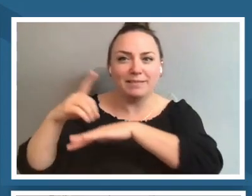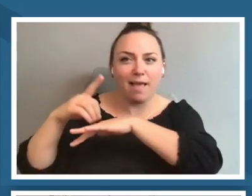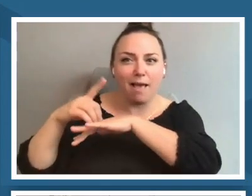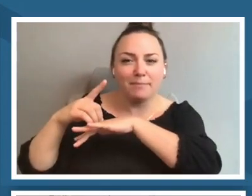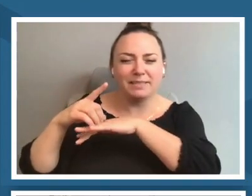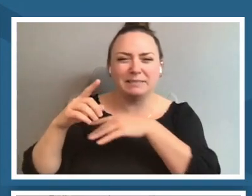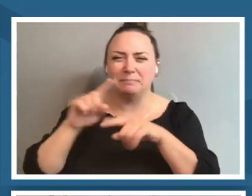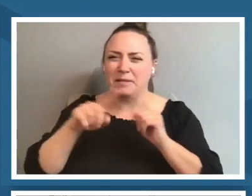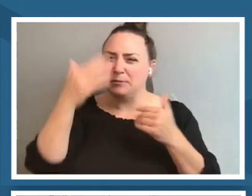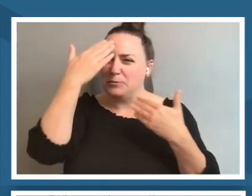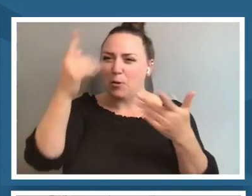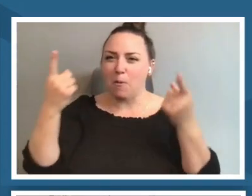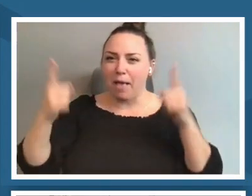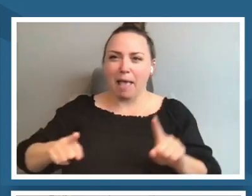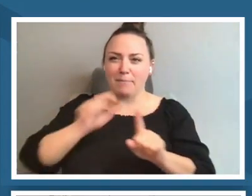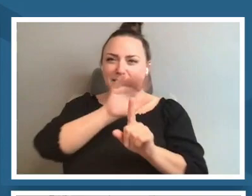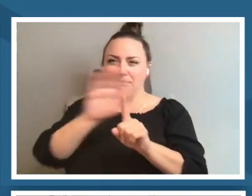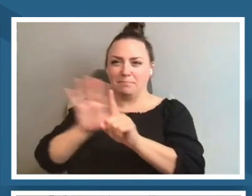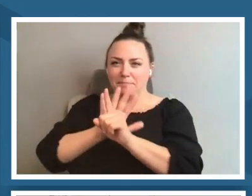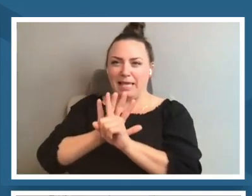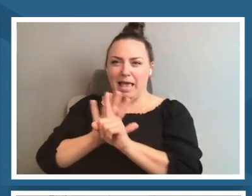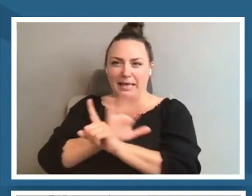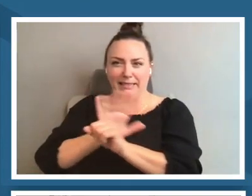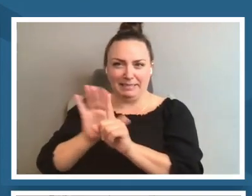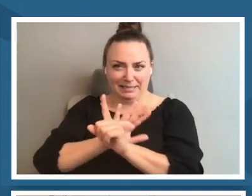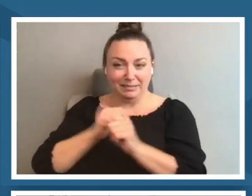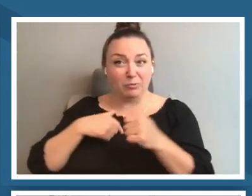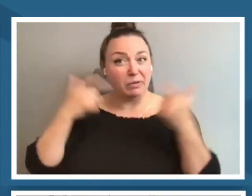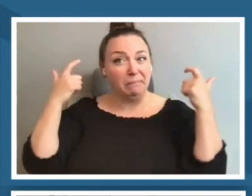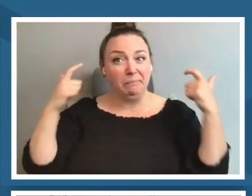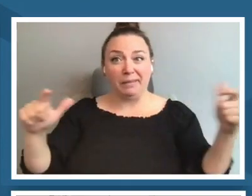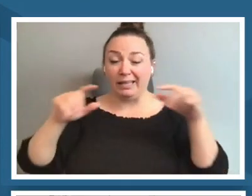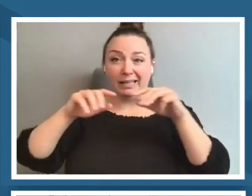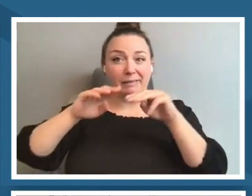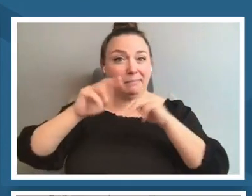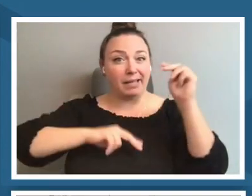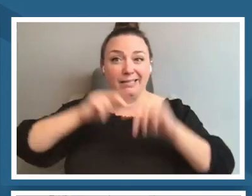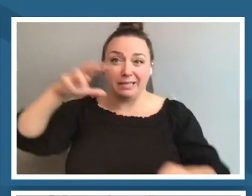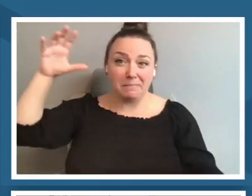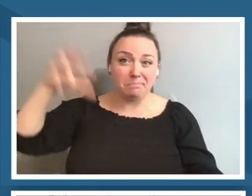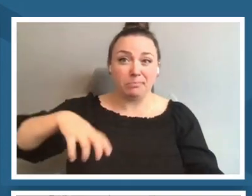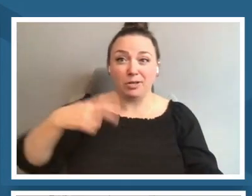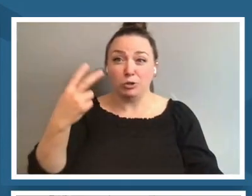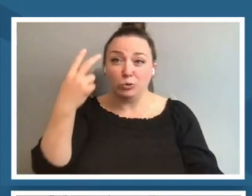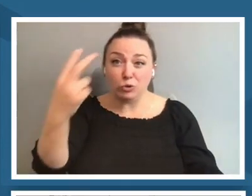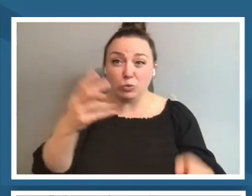from this image we're a big building we are two city blocks and behind all of